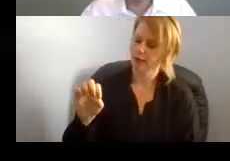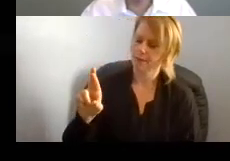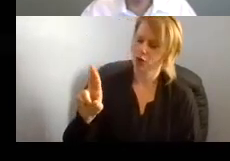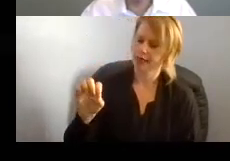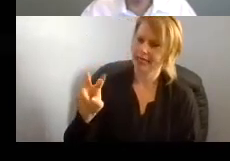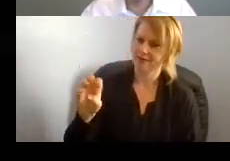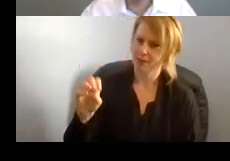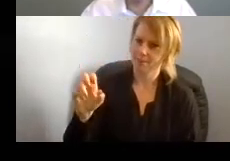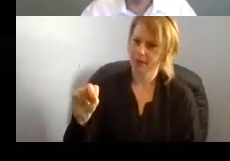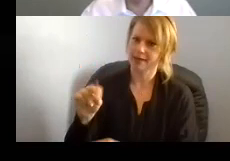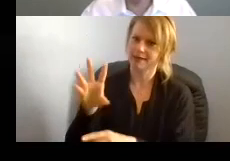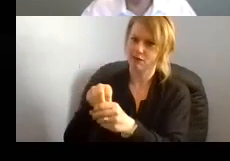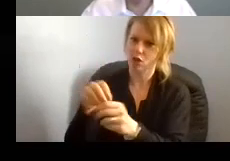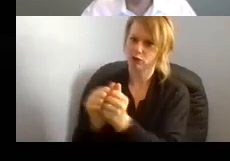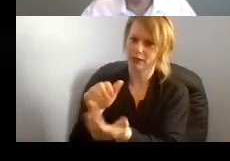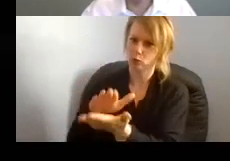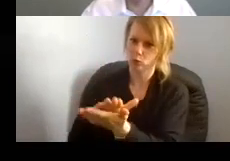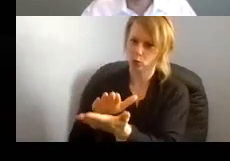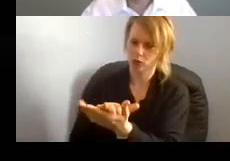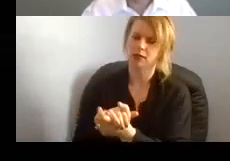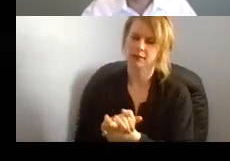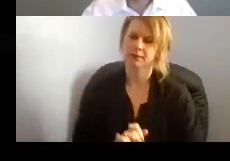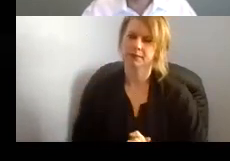commemoration and memorialization in school settings, and how to address